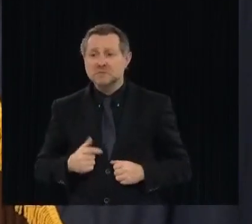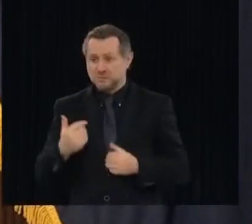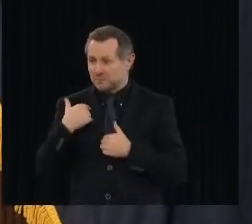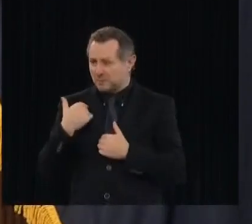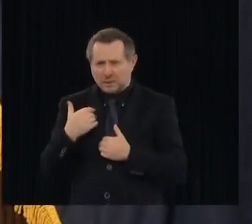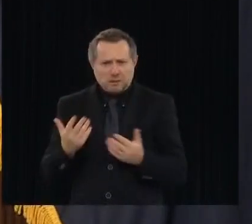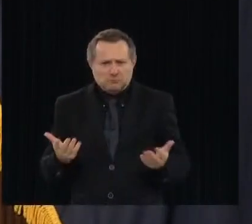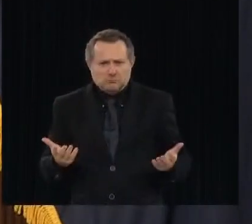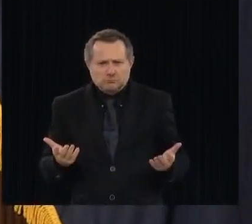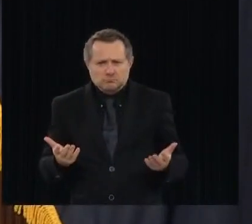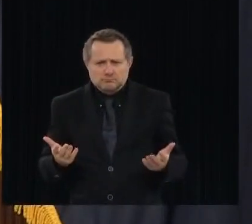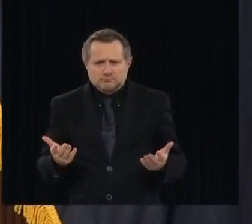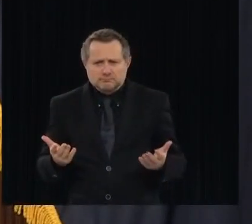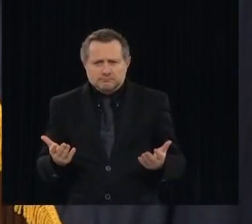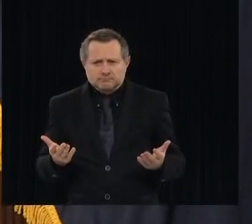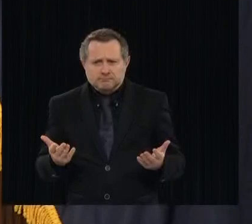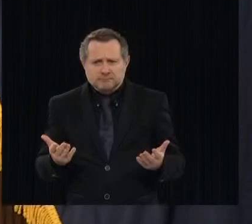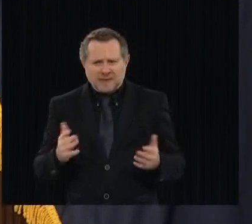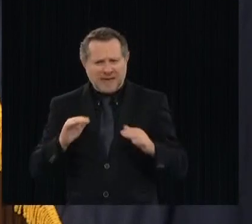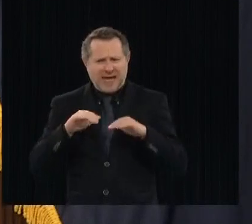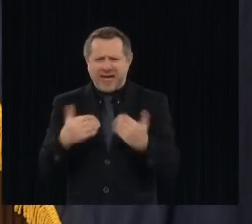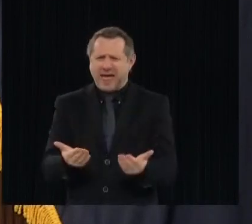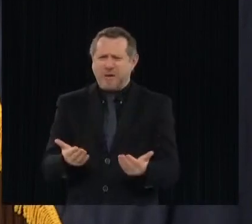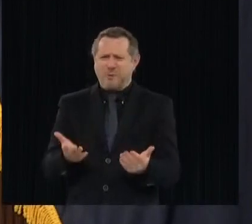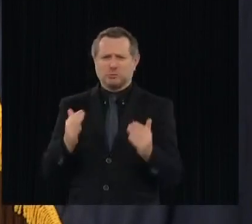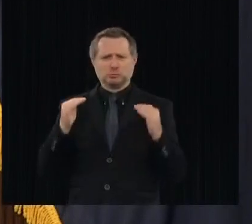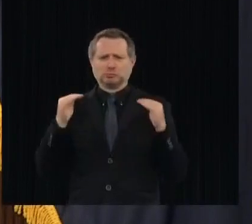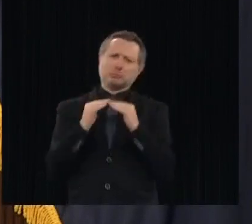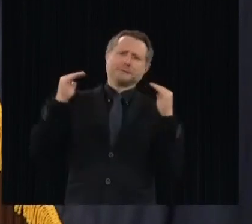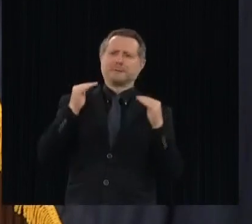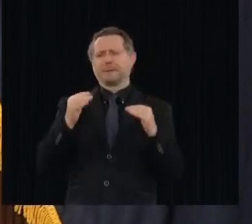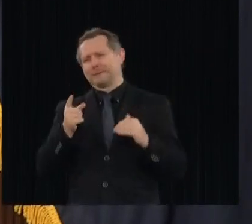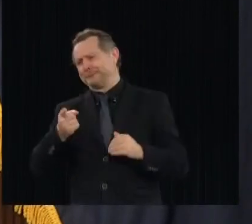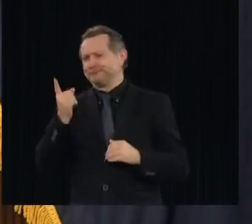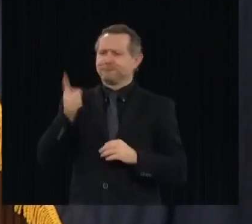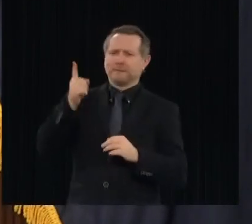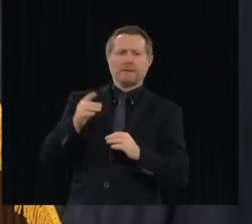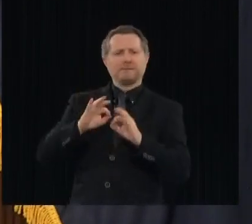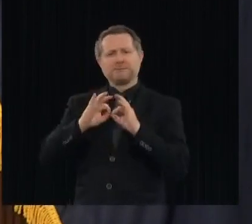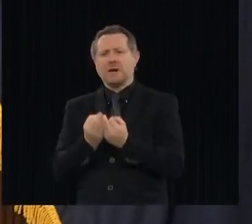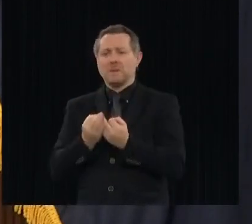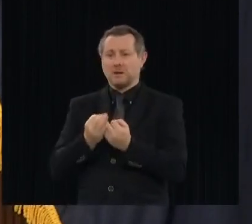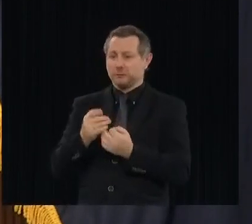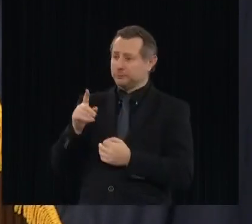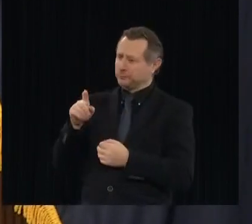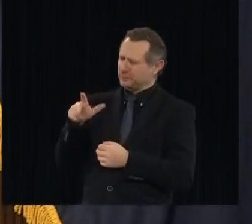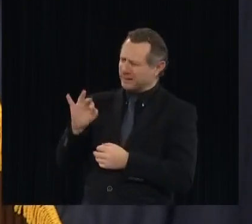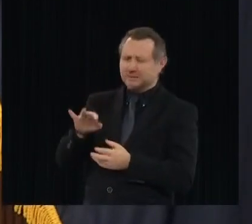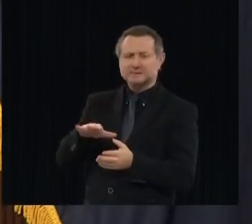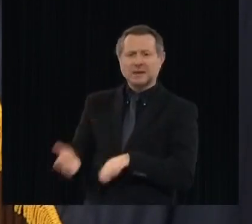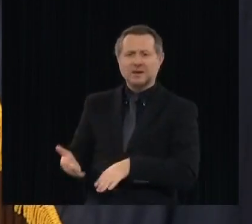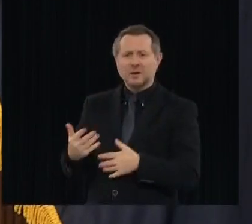HOSPITALS. WHO IS ACCOUNTABLE FOR THOSE 139 DEATHS?